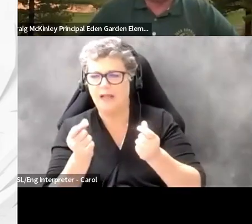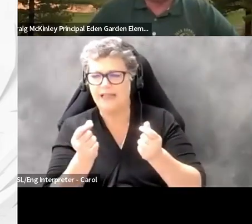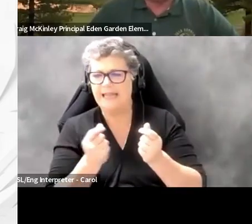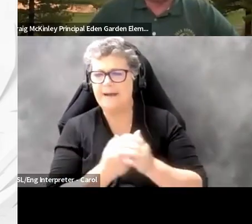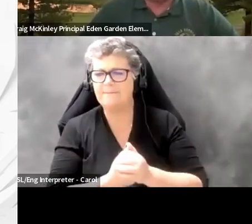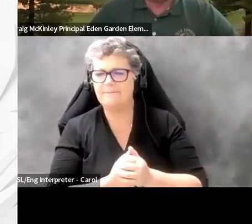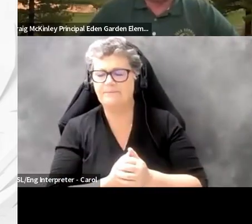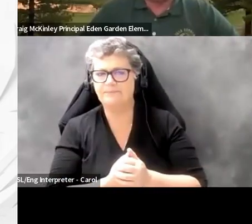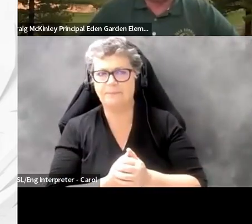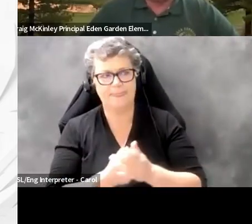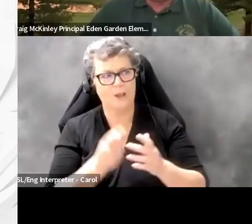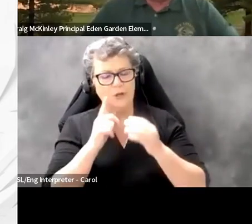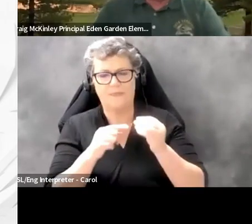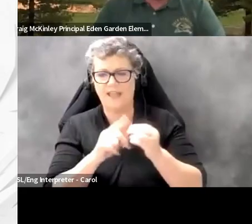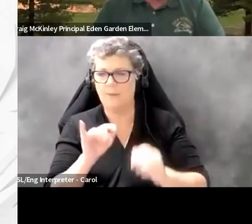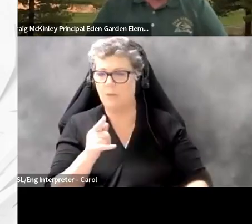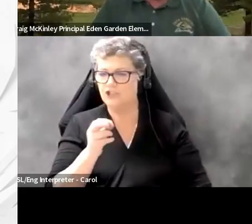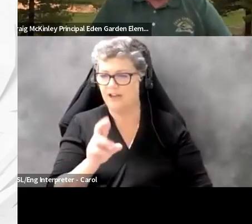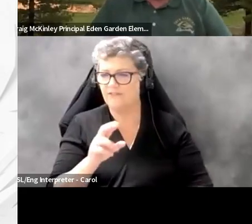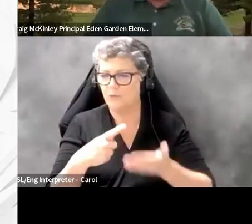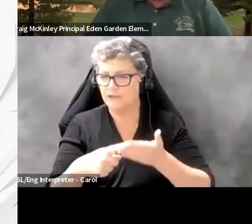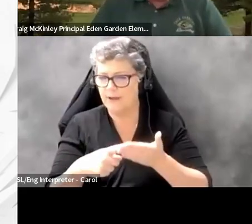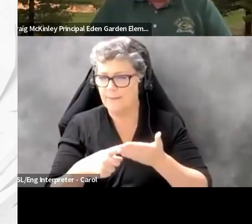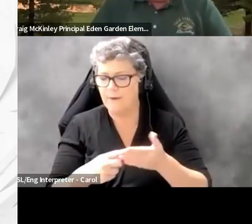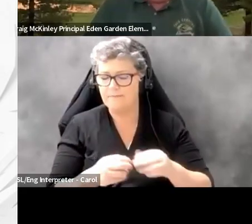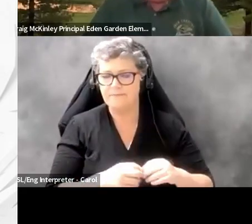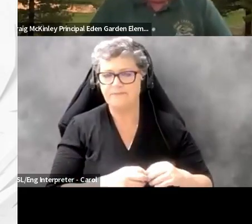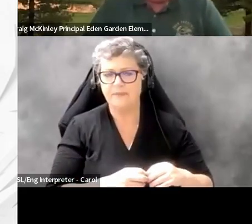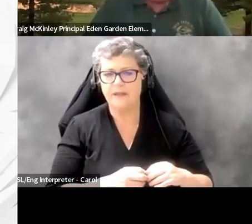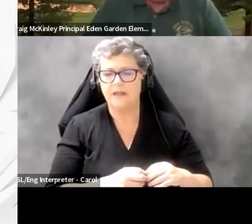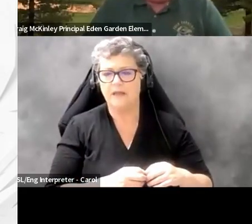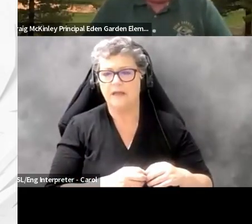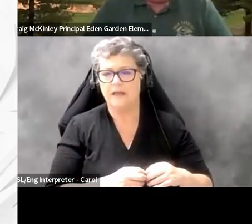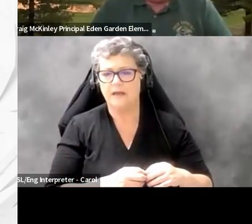You know when we think about what Jennifer was talking about in terms of the the the five